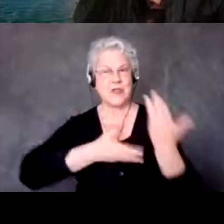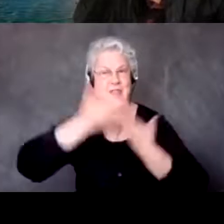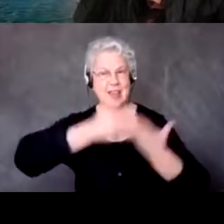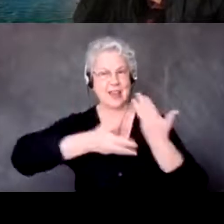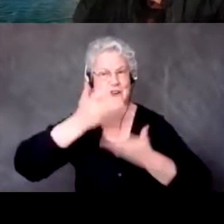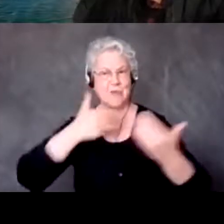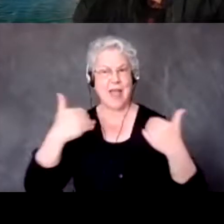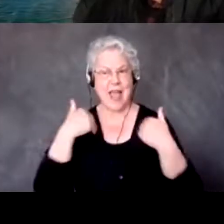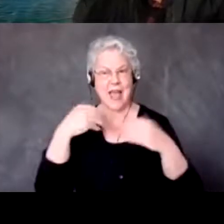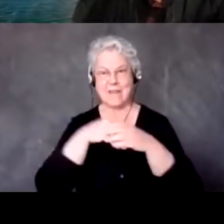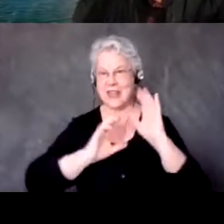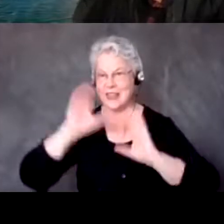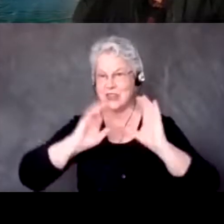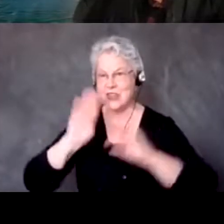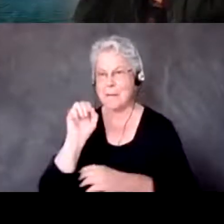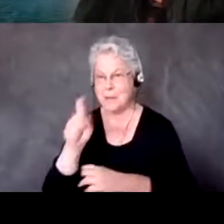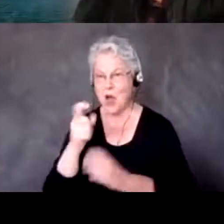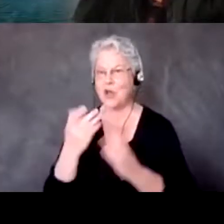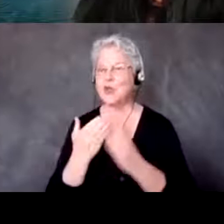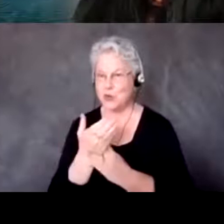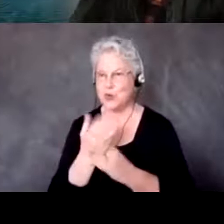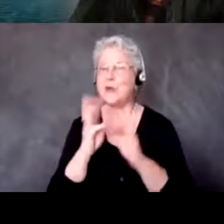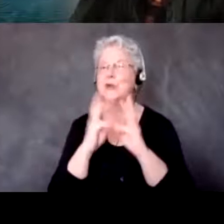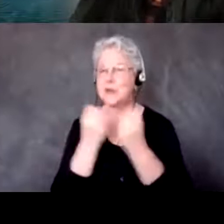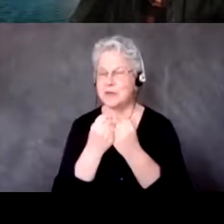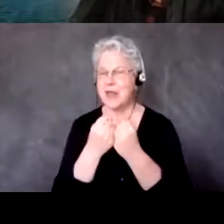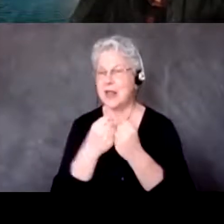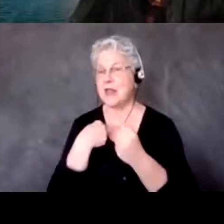in the chat box. Throughout this session, I will be asking questions,